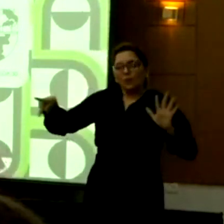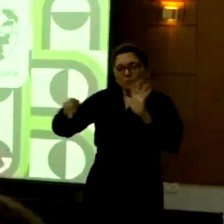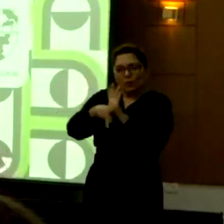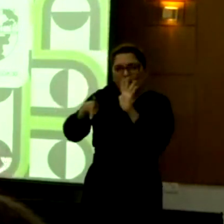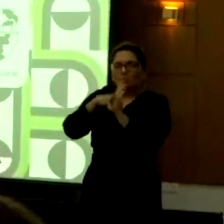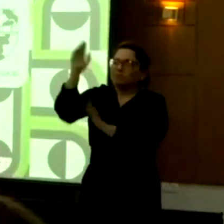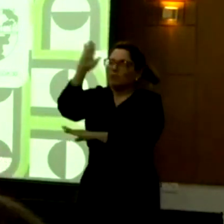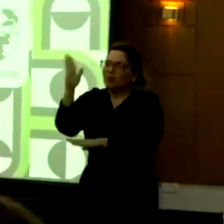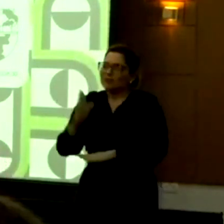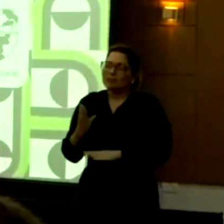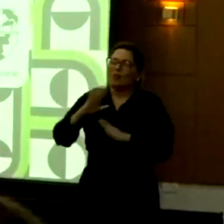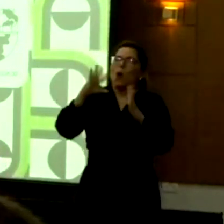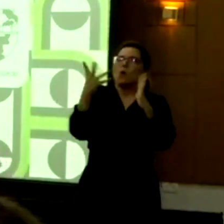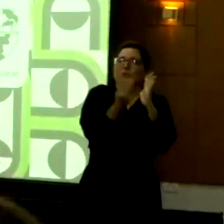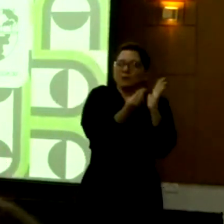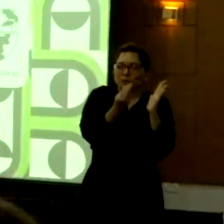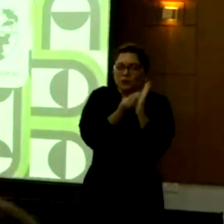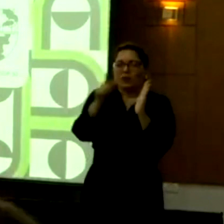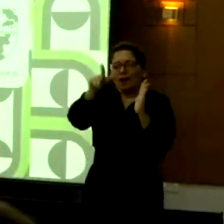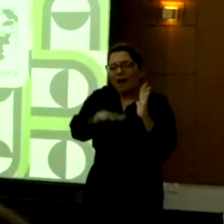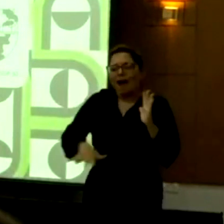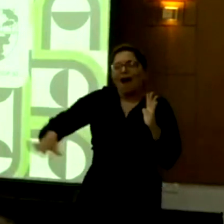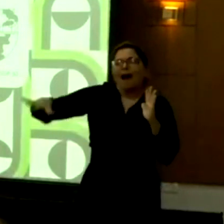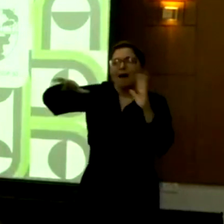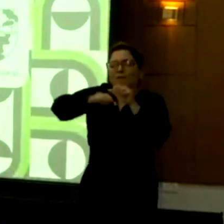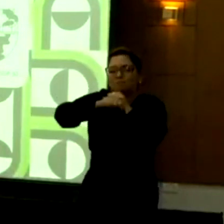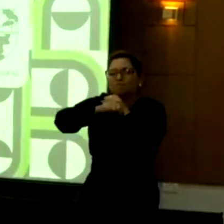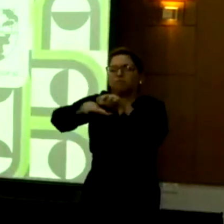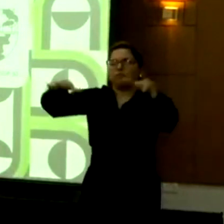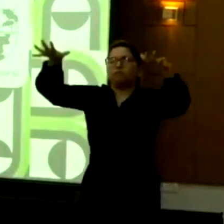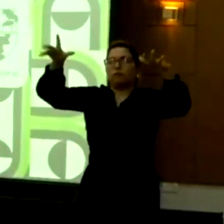the expanding market with enormous potential